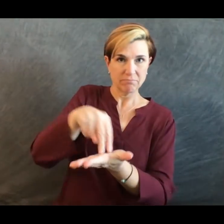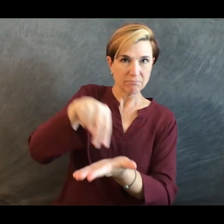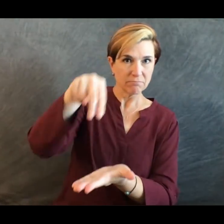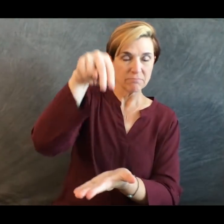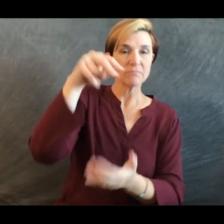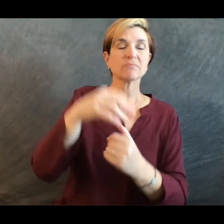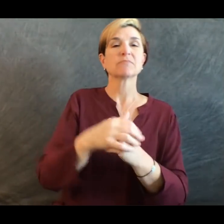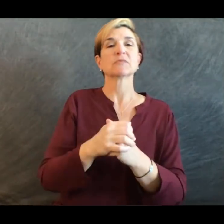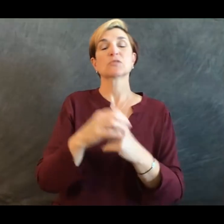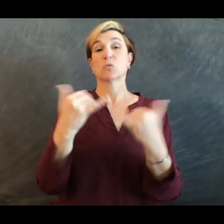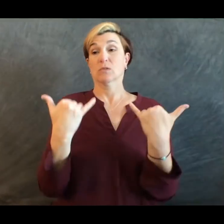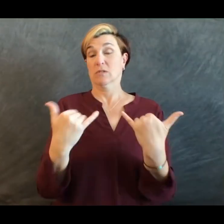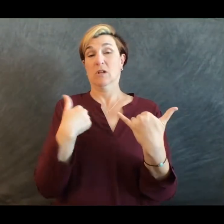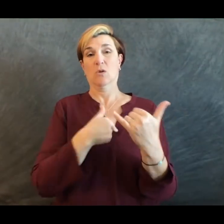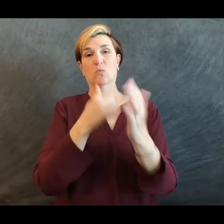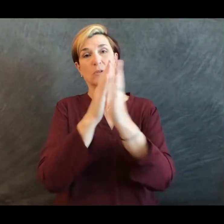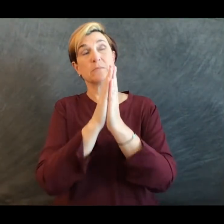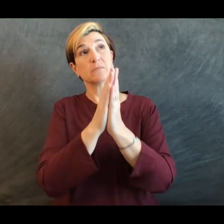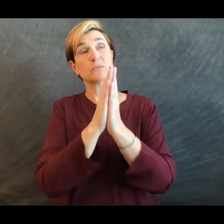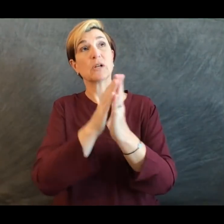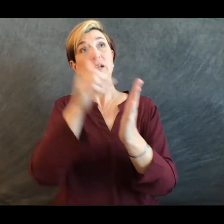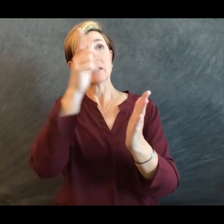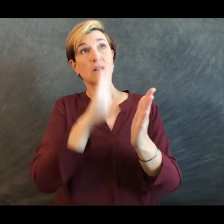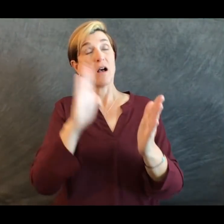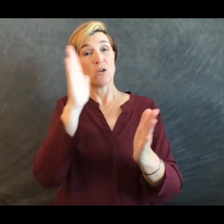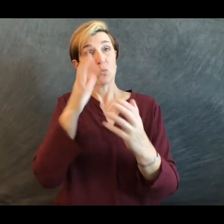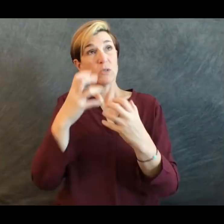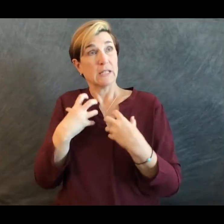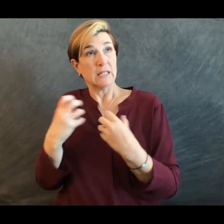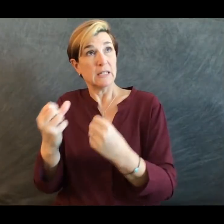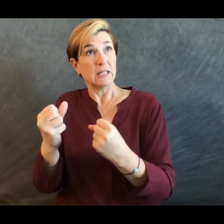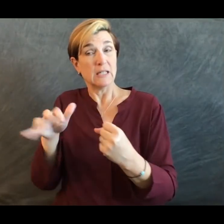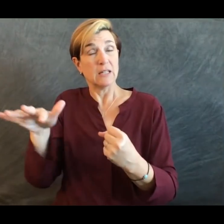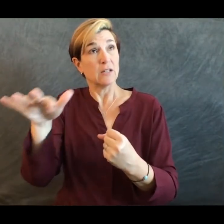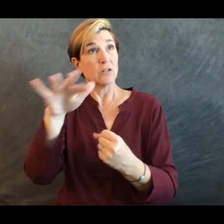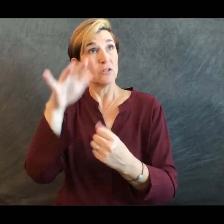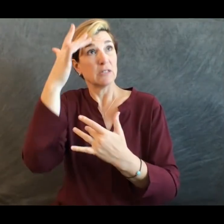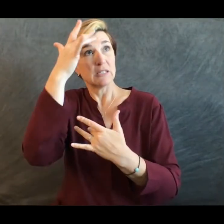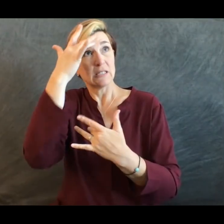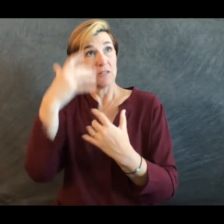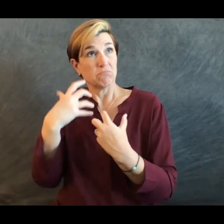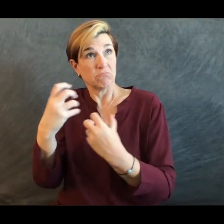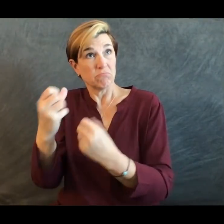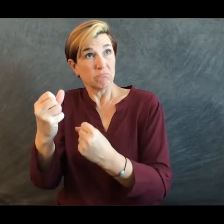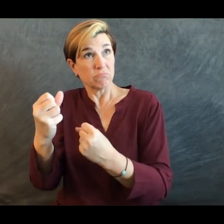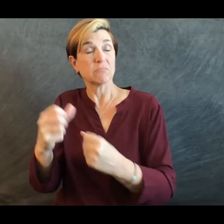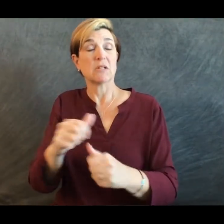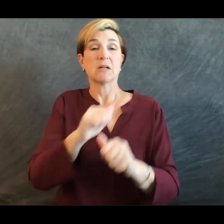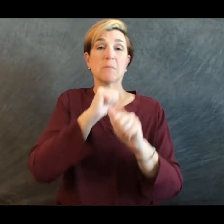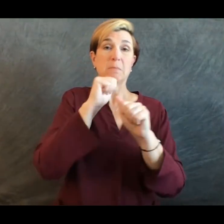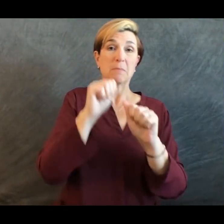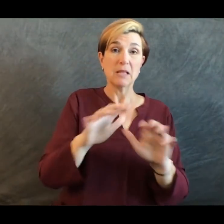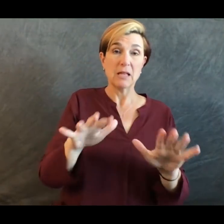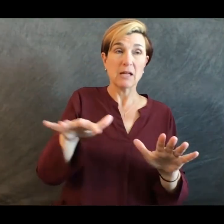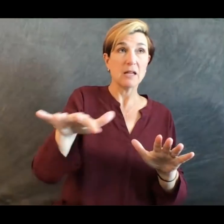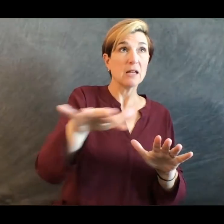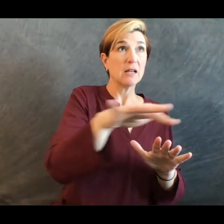the heartbroken and bless our heroes as American families look forward to Easter